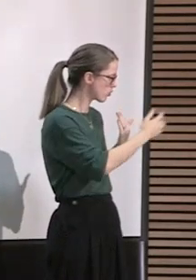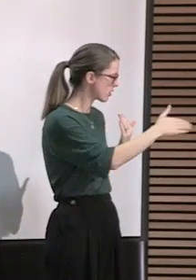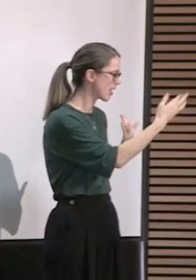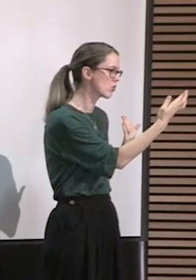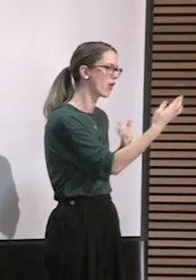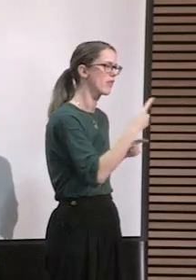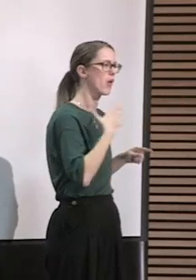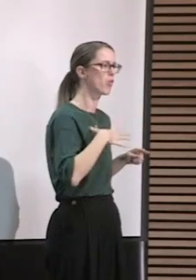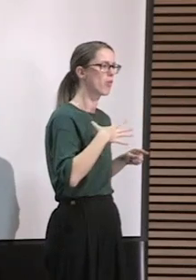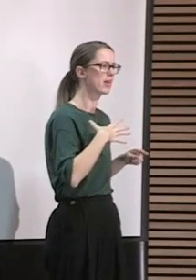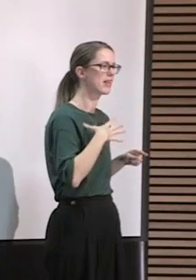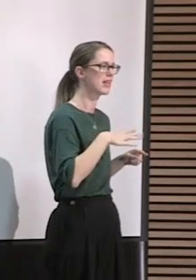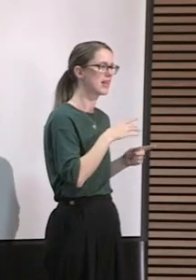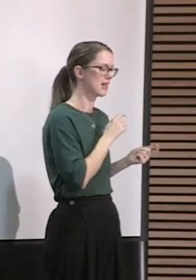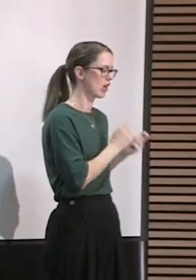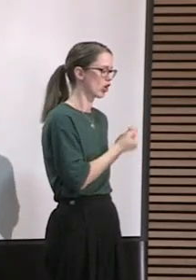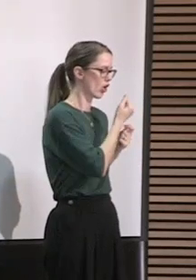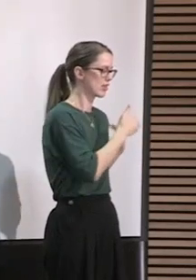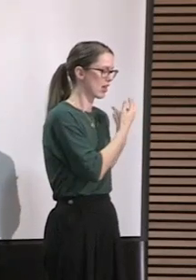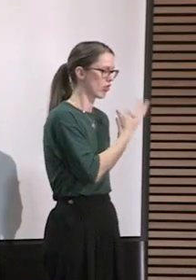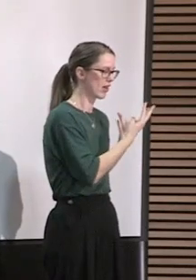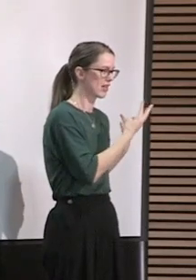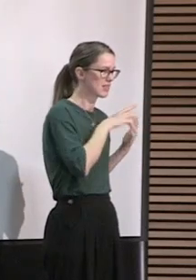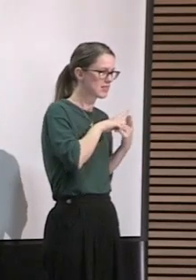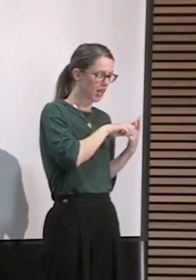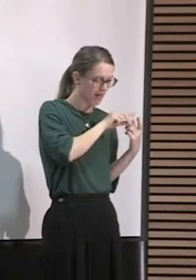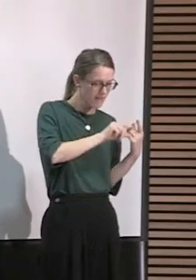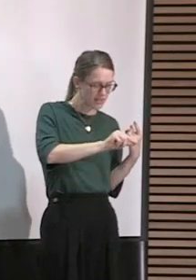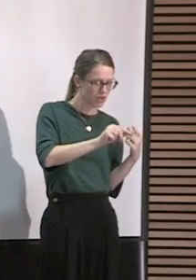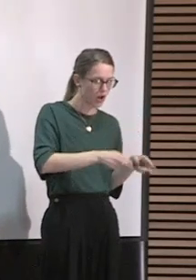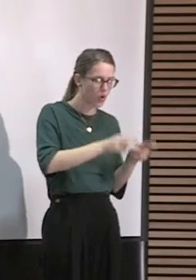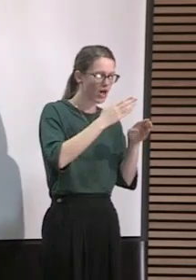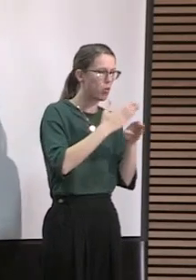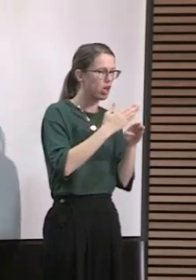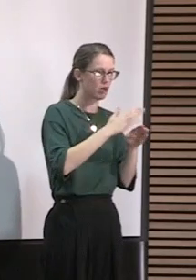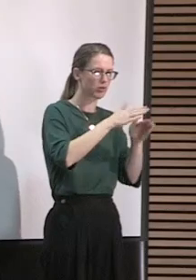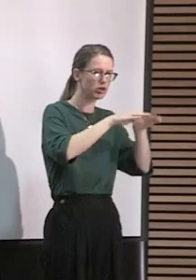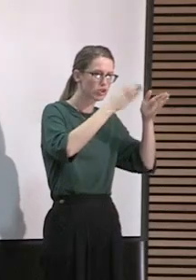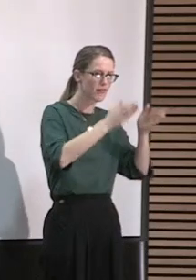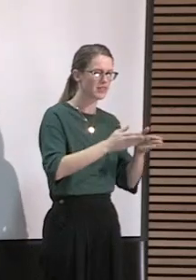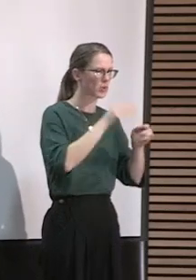be infected in the period of time between a Day 3 and Day 12 test. The woman who came